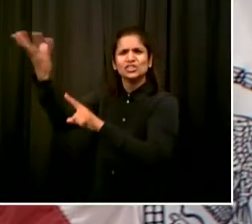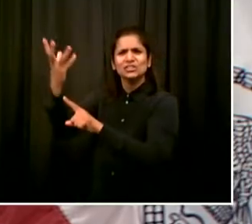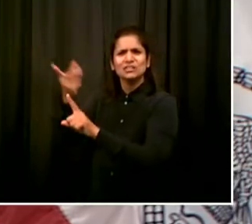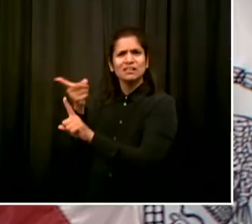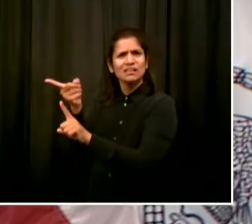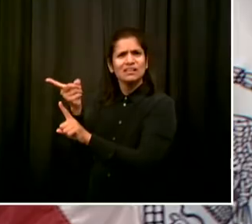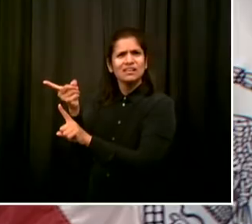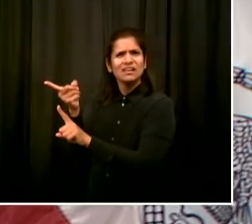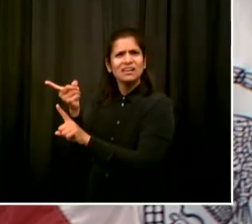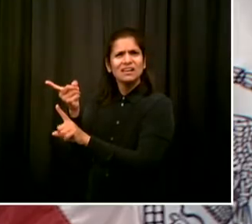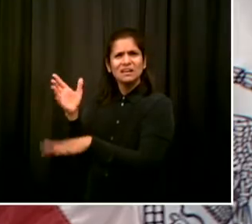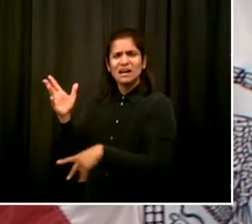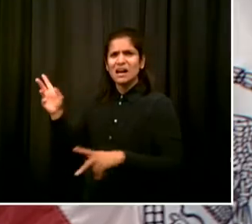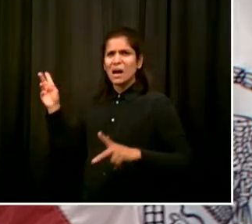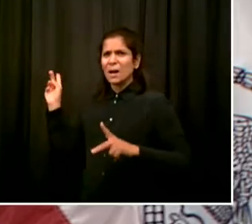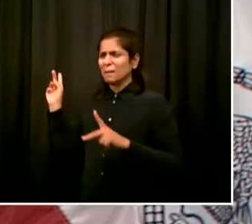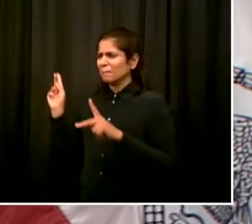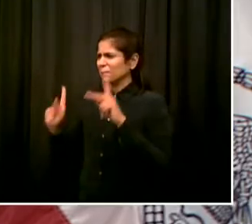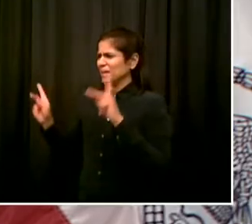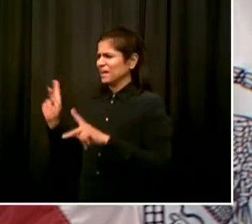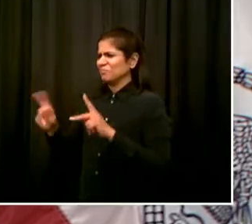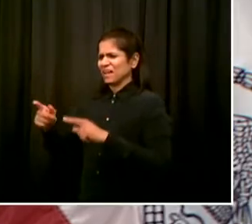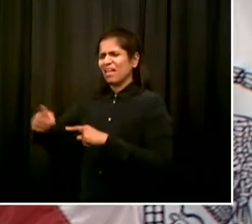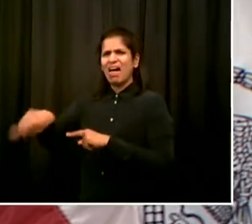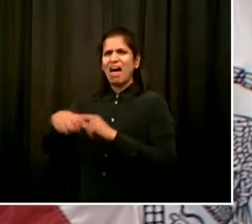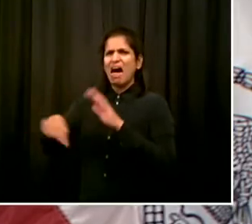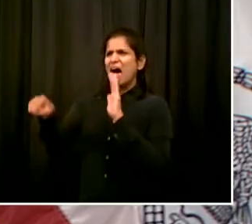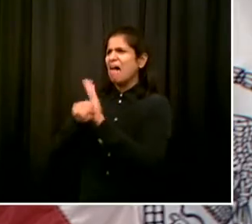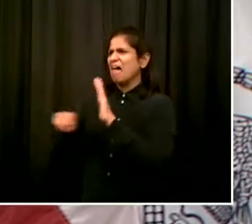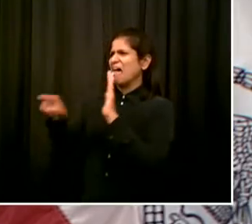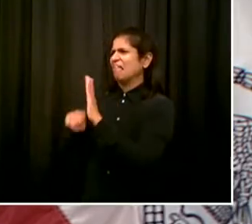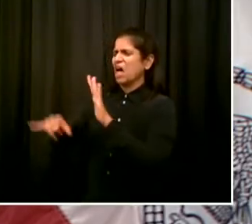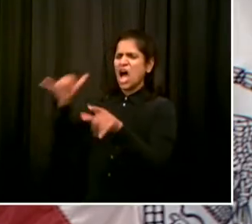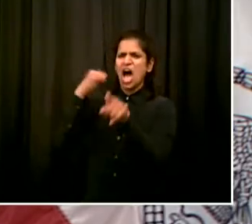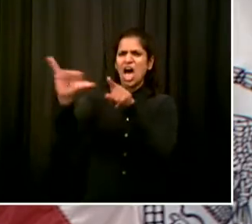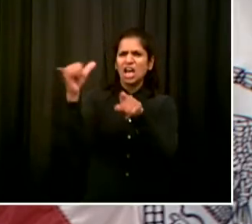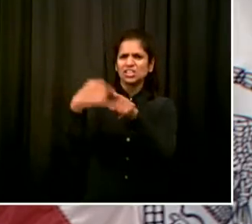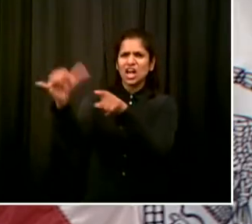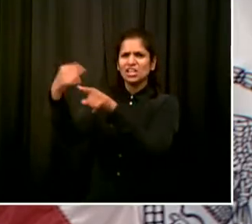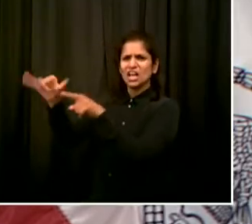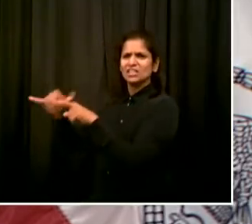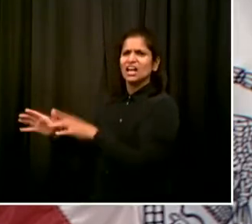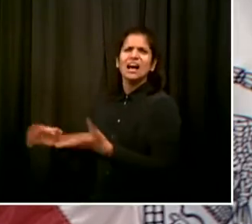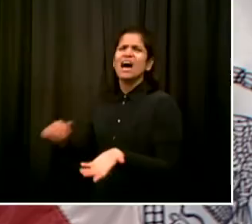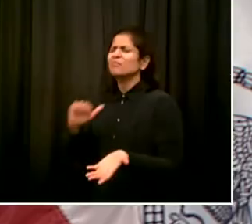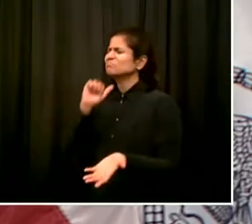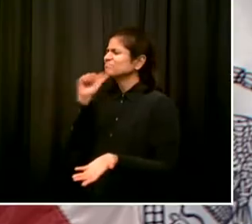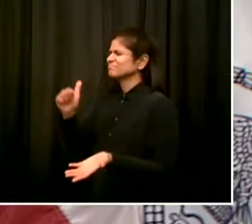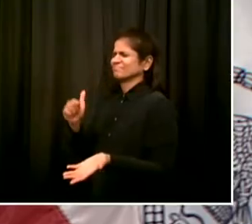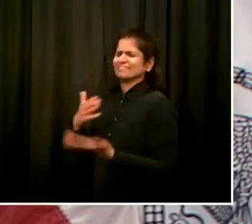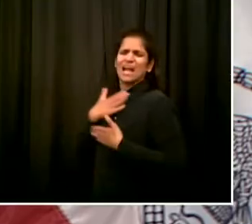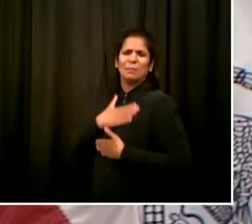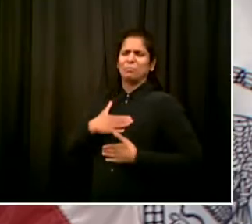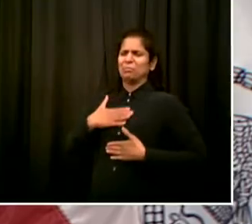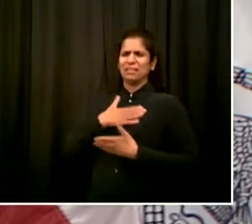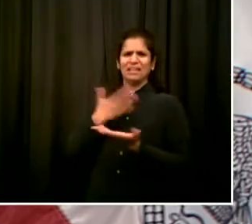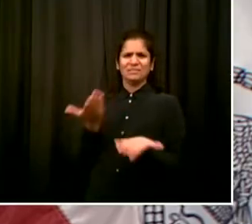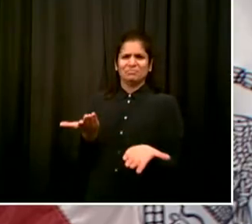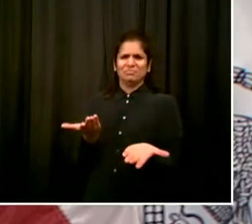BUILDING IS DEGRADING THEIR OWN MOVEMENT AND ESPECIALLY NAMED AFTER OUR FIRST AFRICAN-AMERICAN